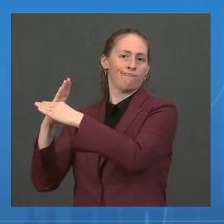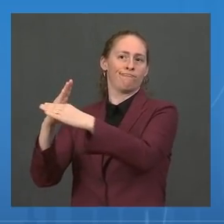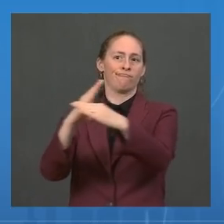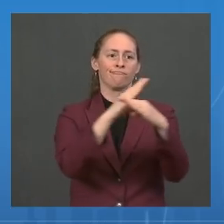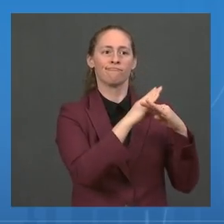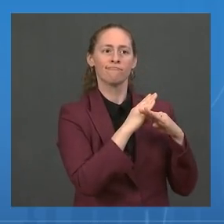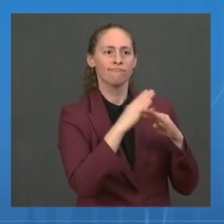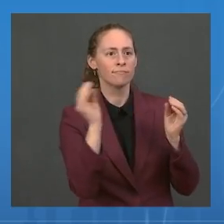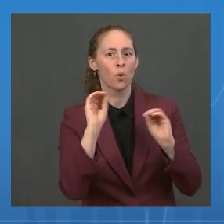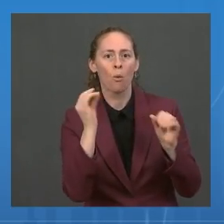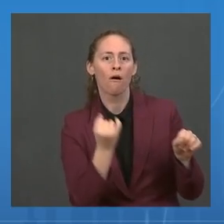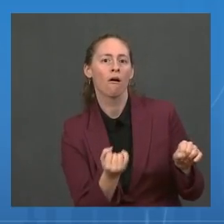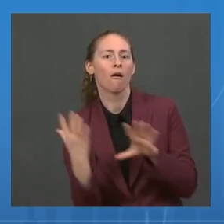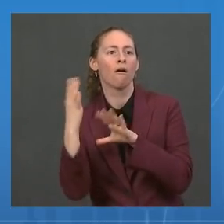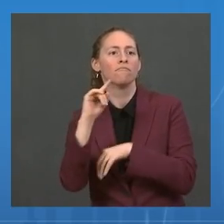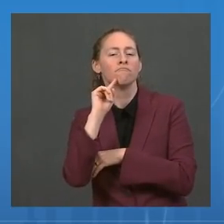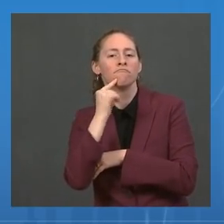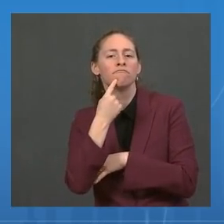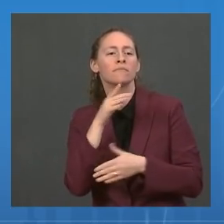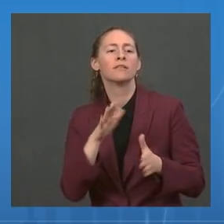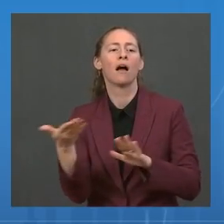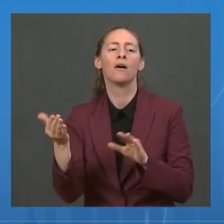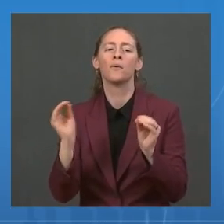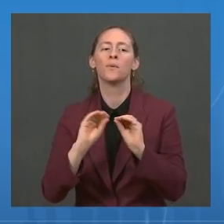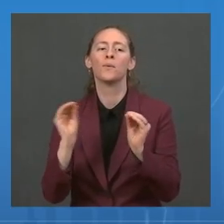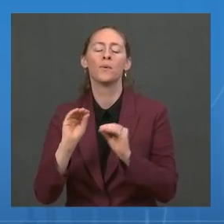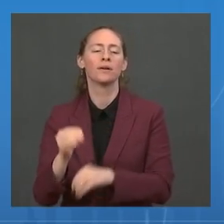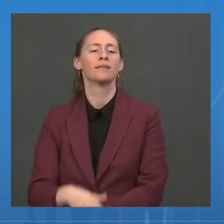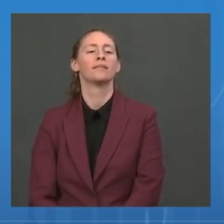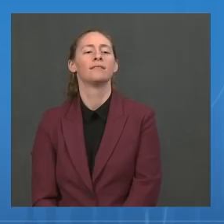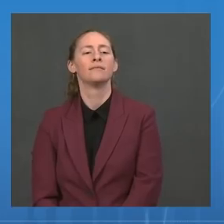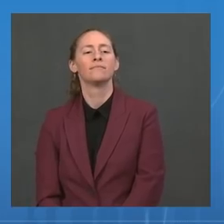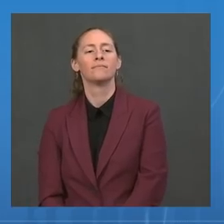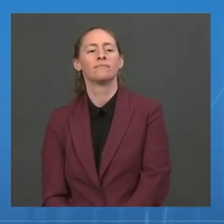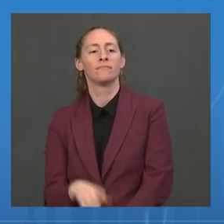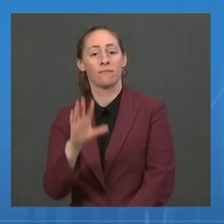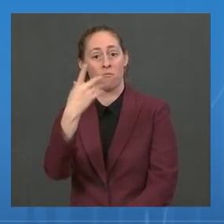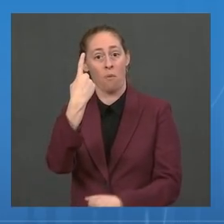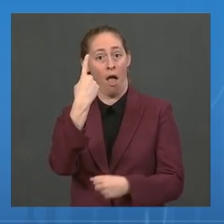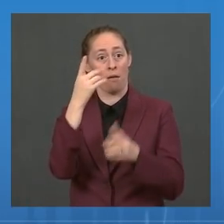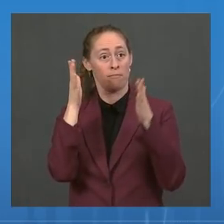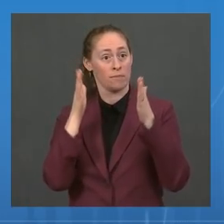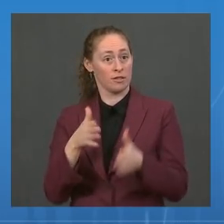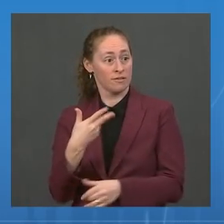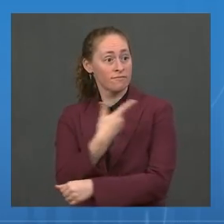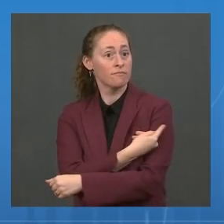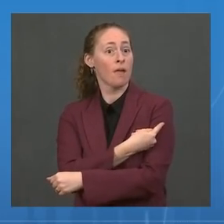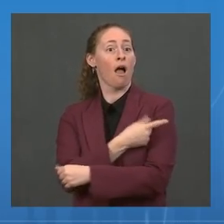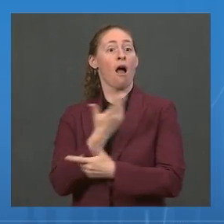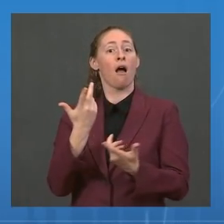The power of vaccination is not just for the individual who gets the shot, it is also for those around them and their community.